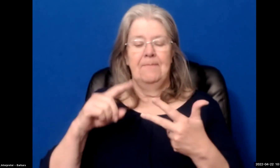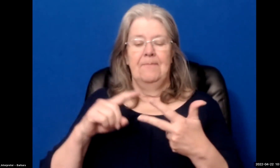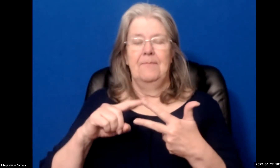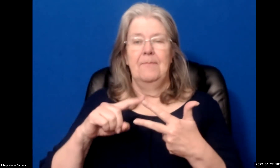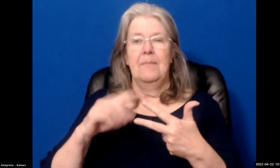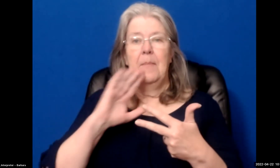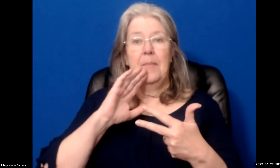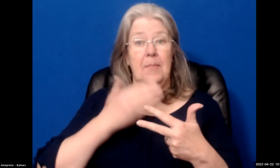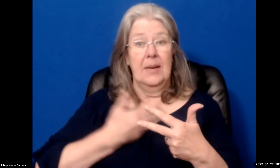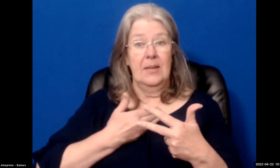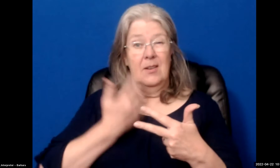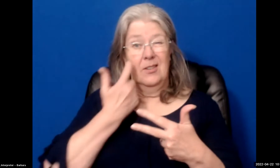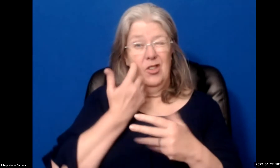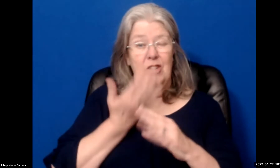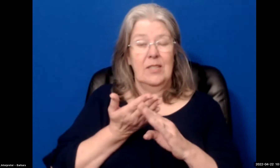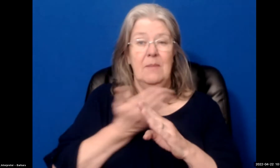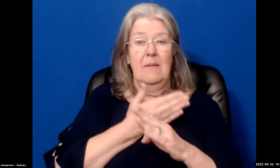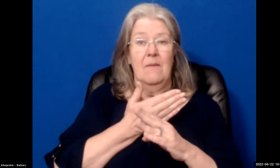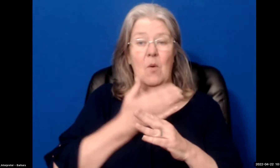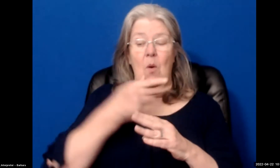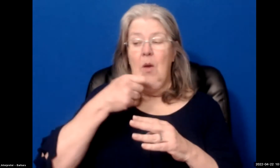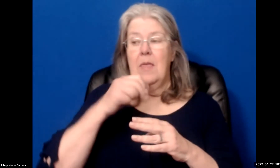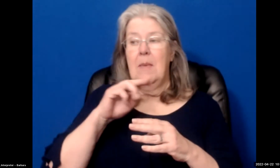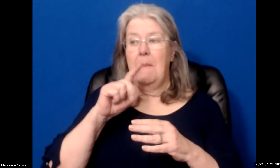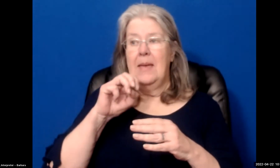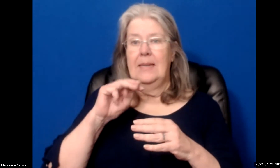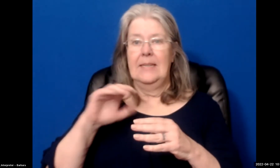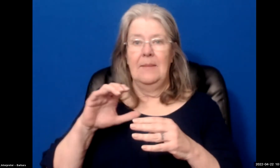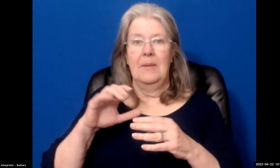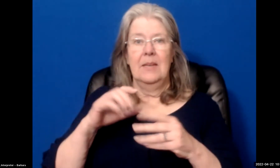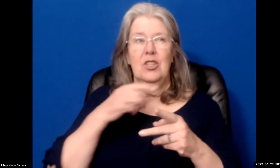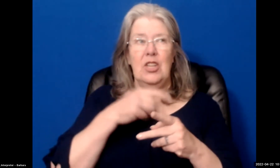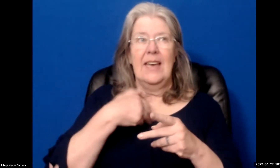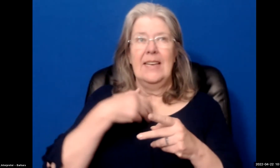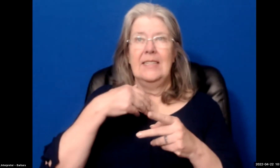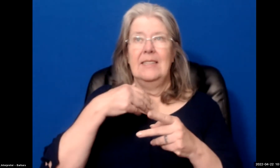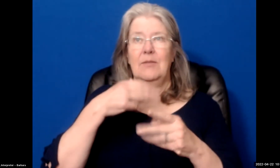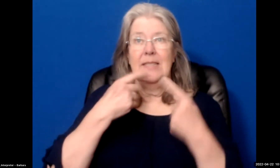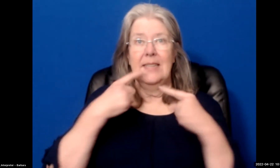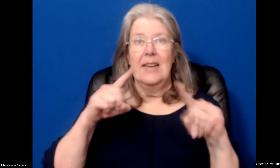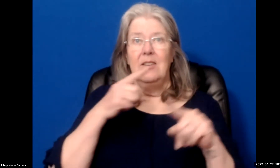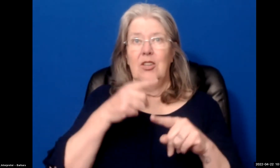right before the pandemic was diagnosed with pediatric Crohn's and started on immunosuppressants.